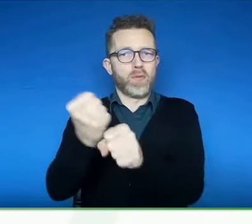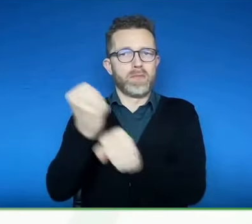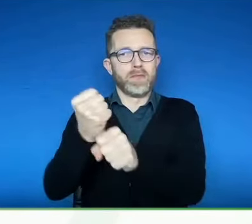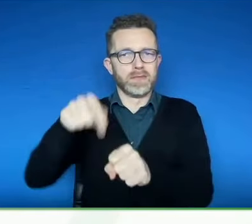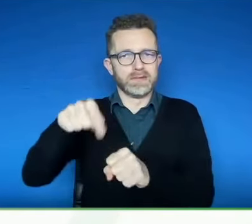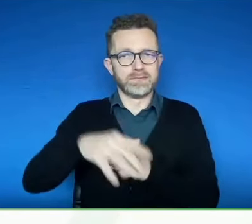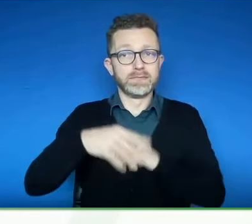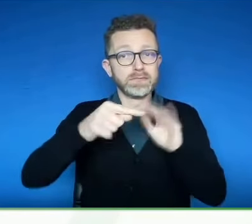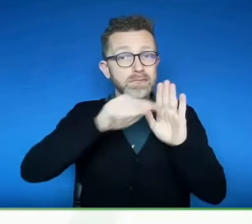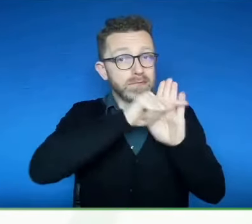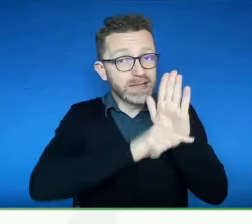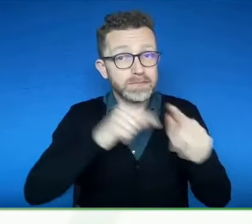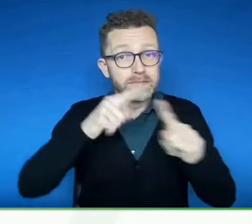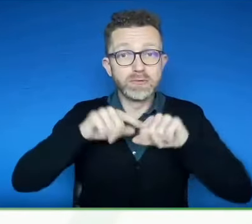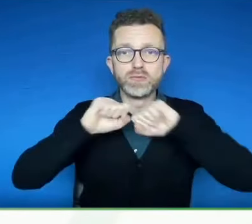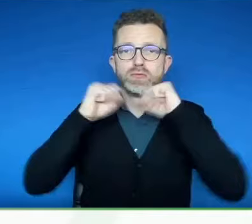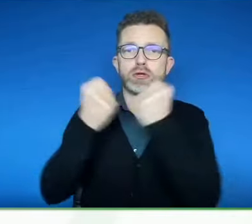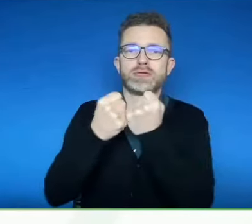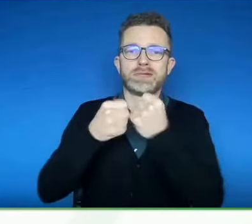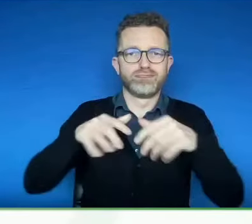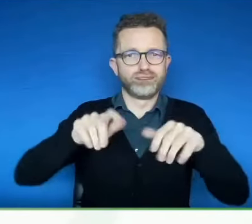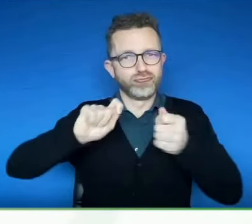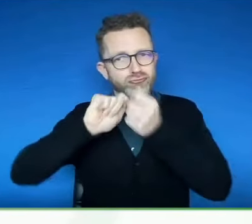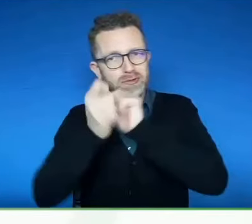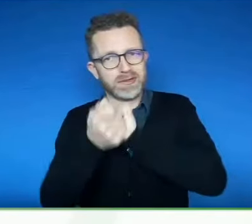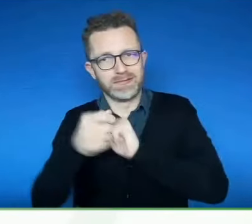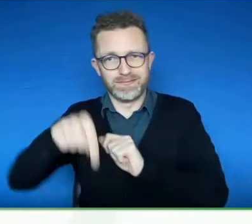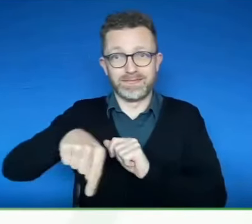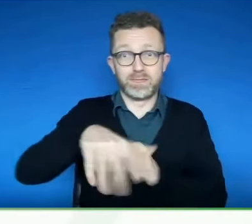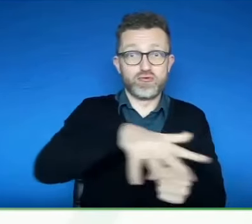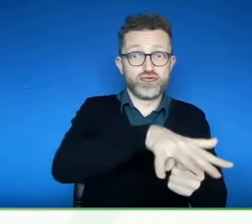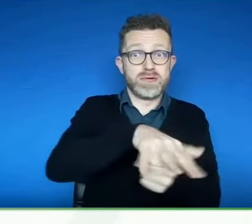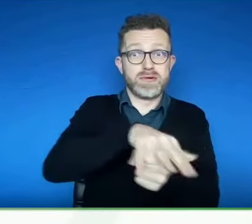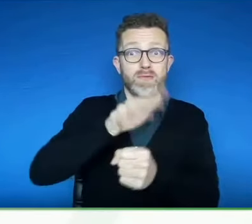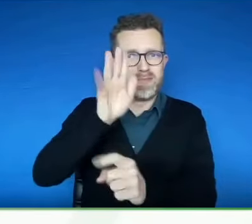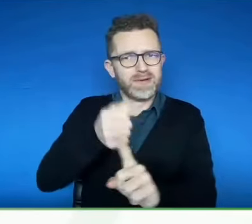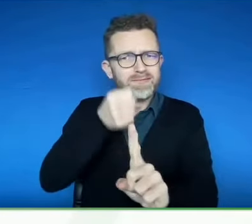government officials and decision-makers to consult as